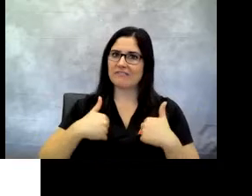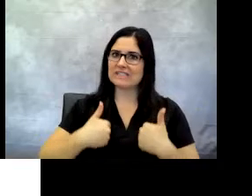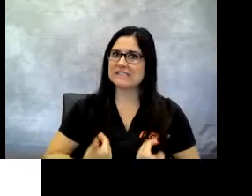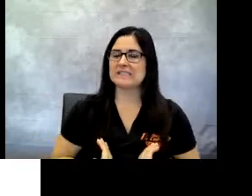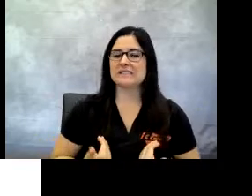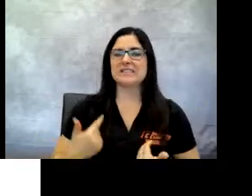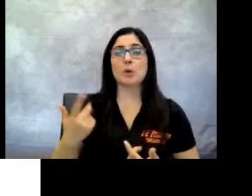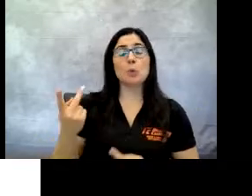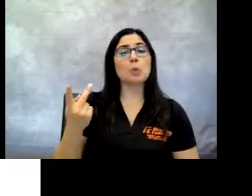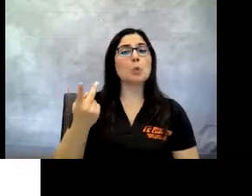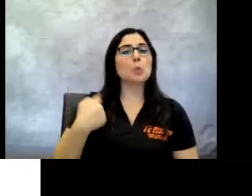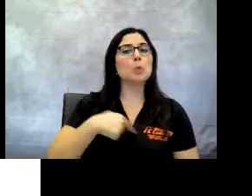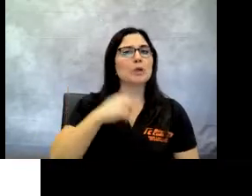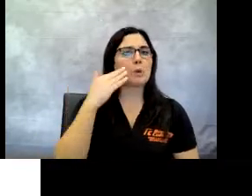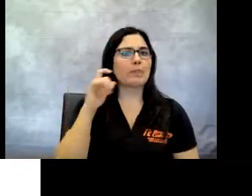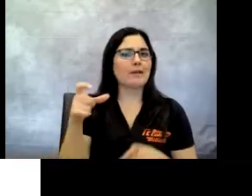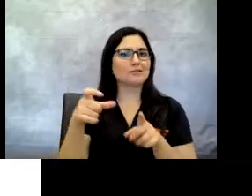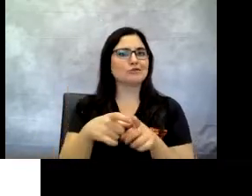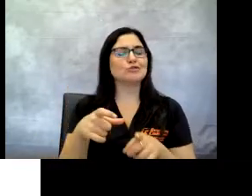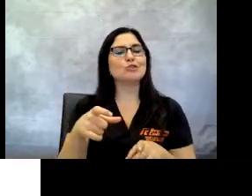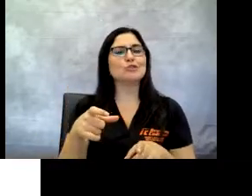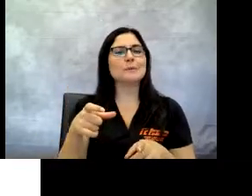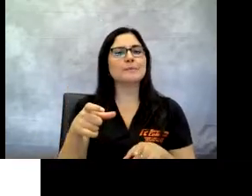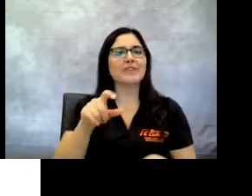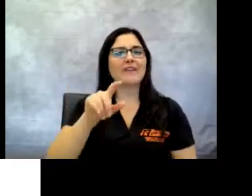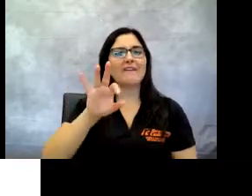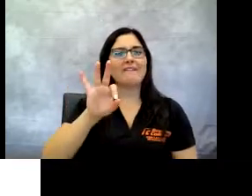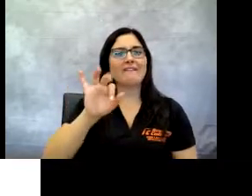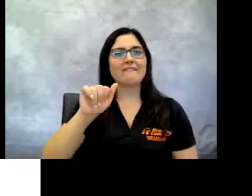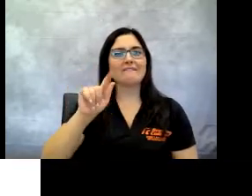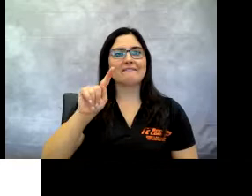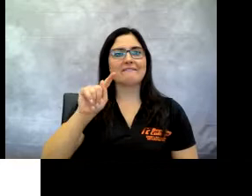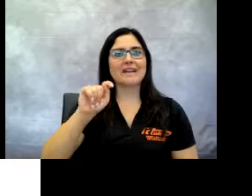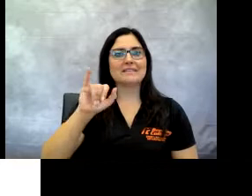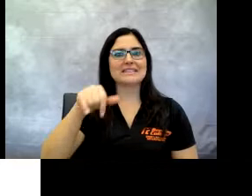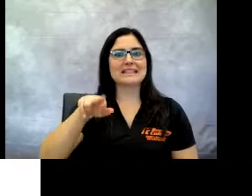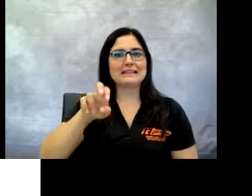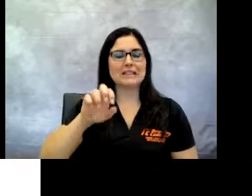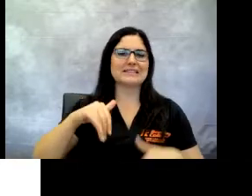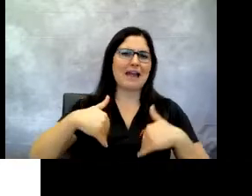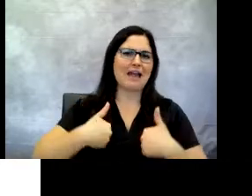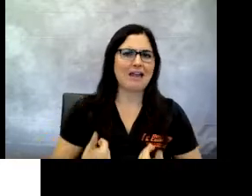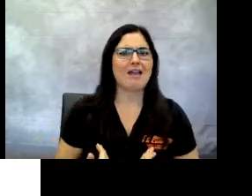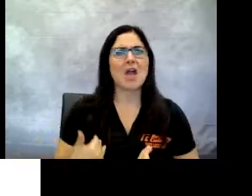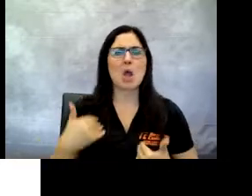With this term. Zoom fatigue that. Refers to the tiredness, the worry or burnout. Associated with.